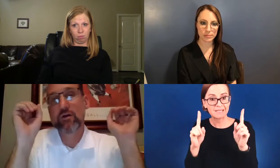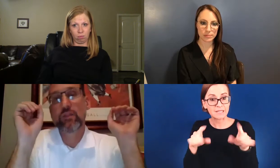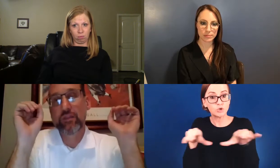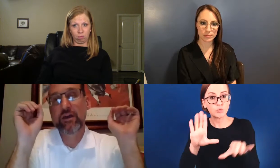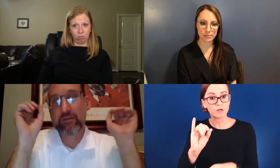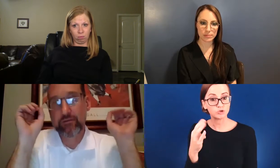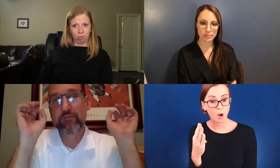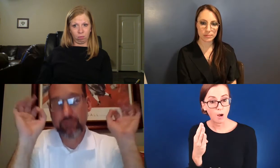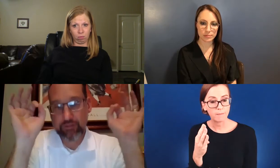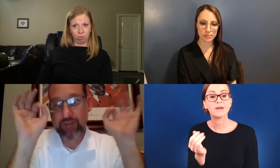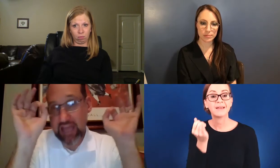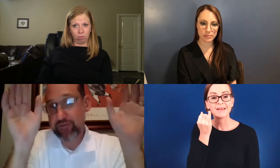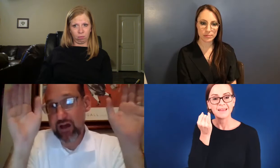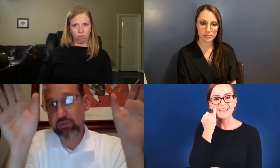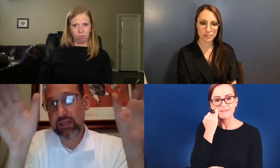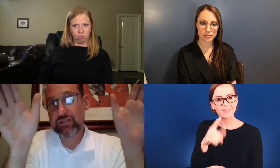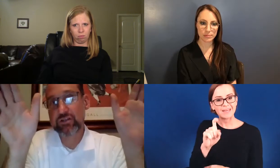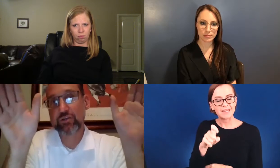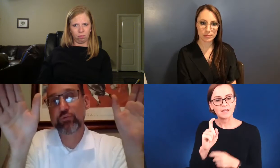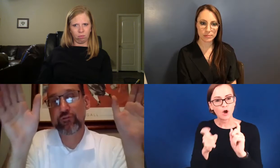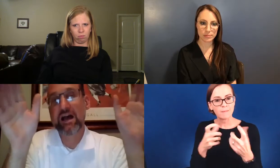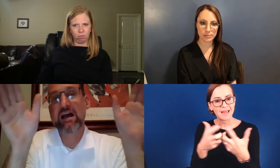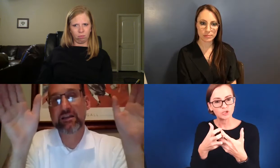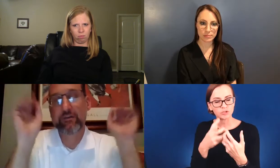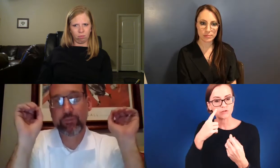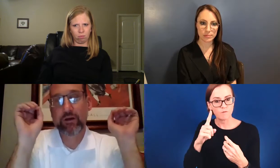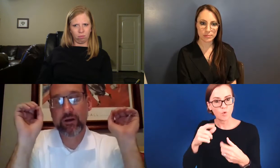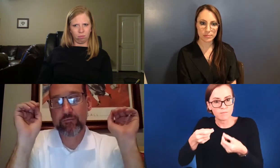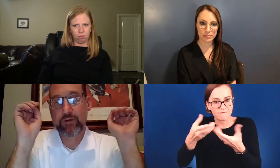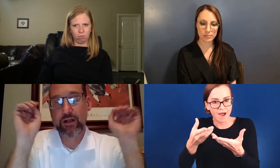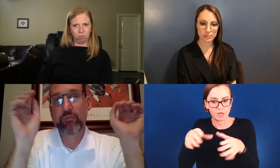then they have an obligation to provide accommodation,